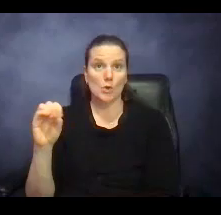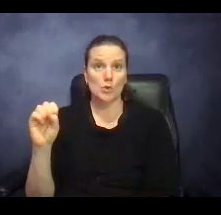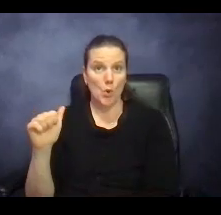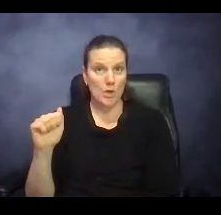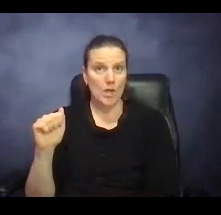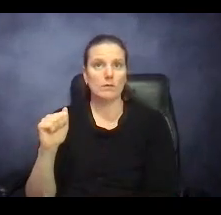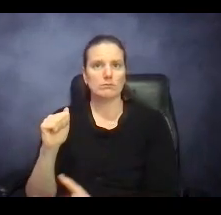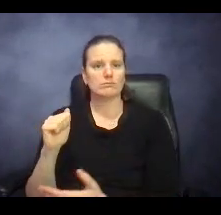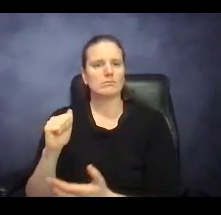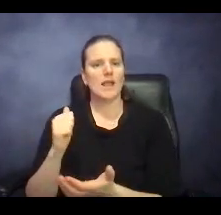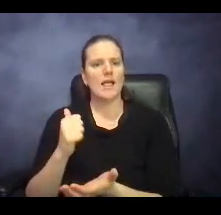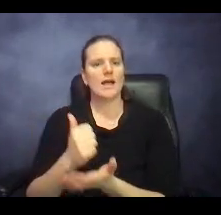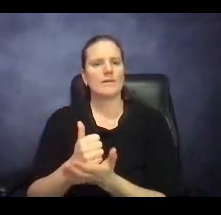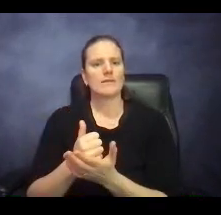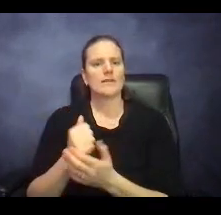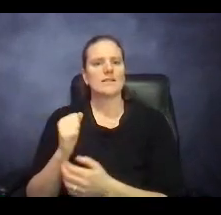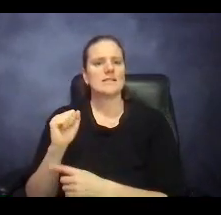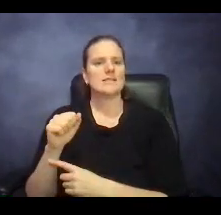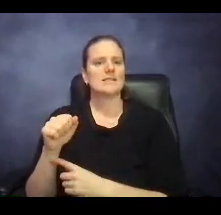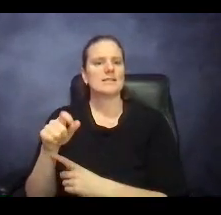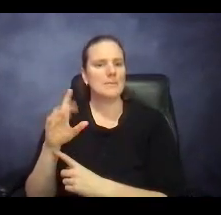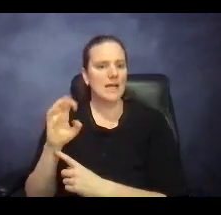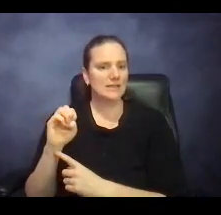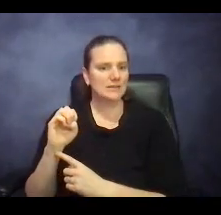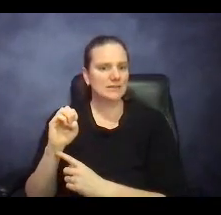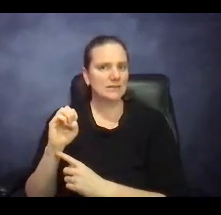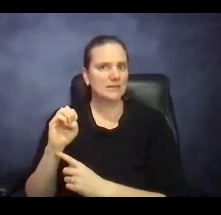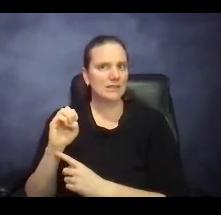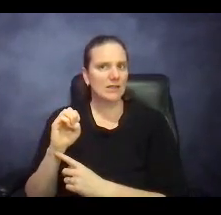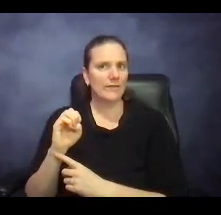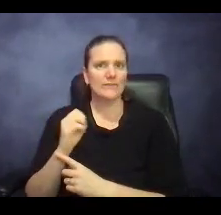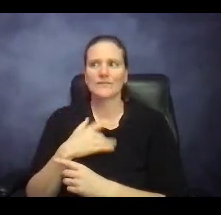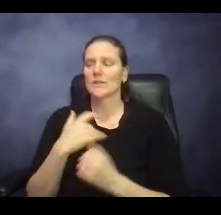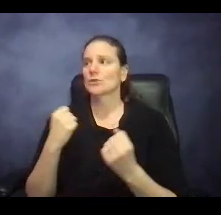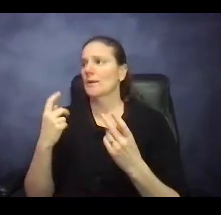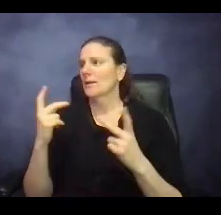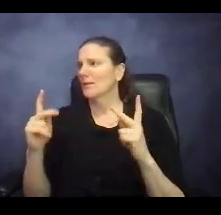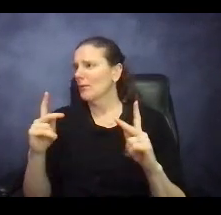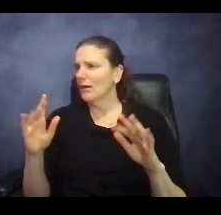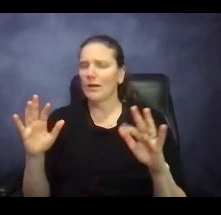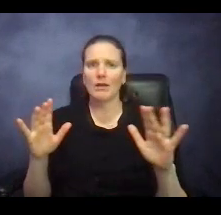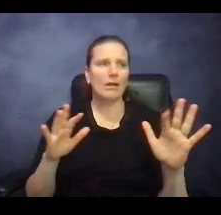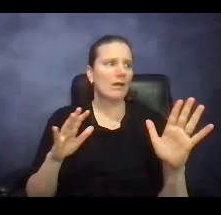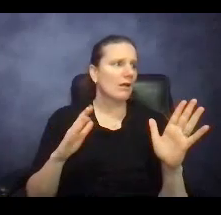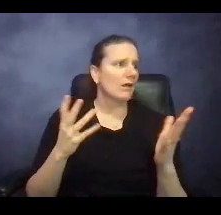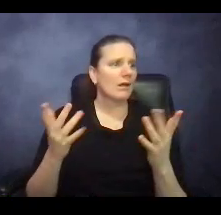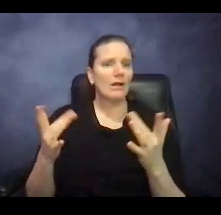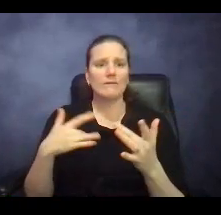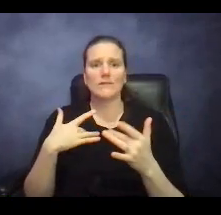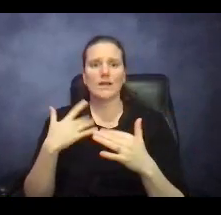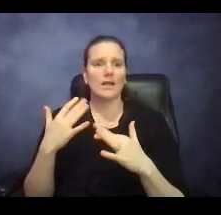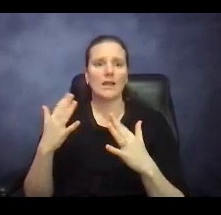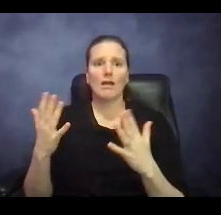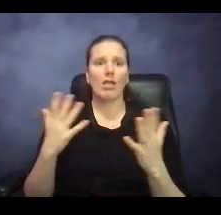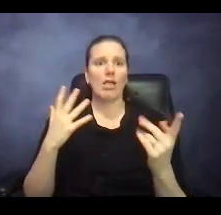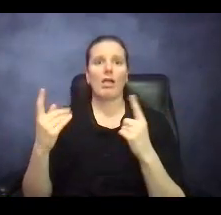And so you know that feeling of overwhelm, like you just have so many people to tend to and things to do where everything just kind of feels like it's coming really close to you.